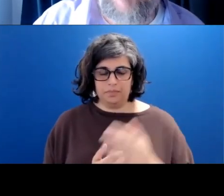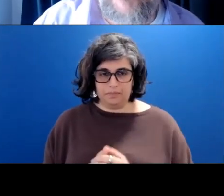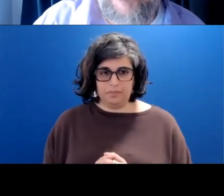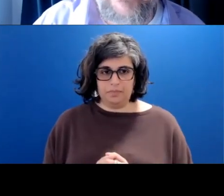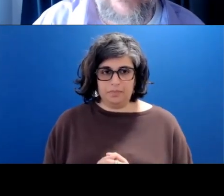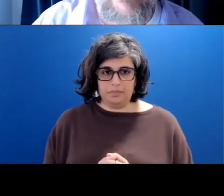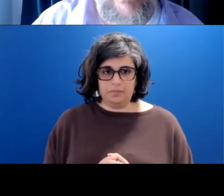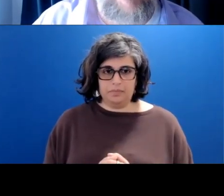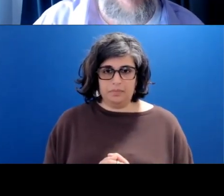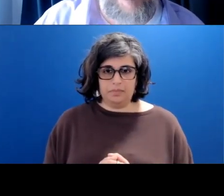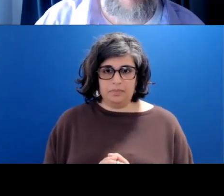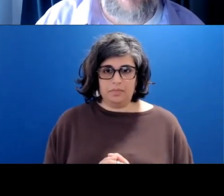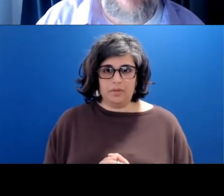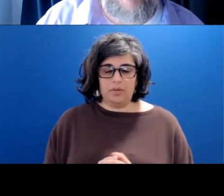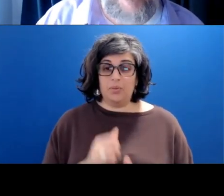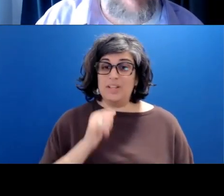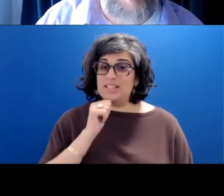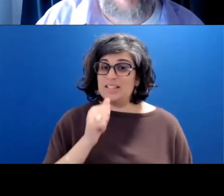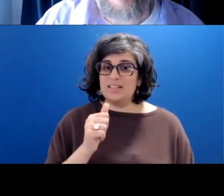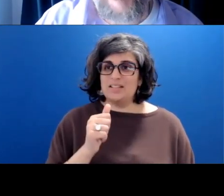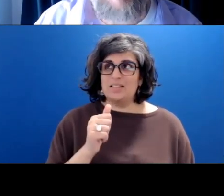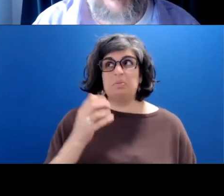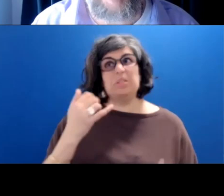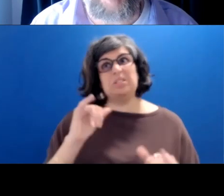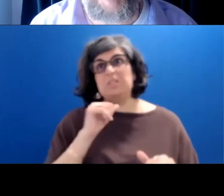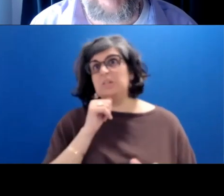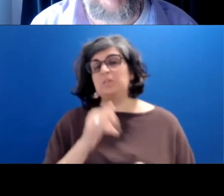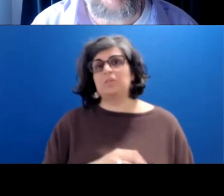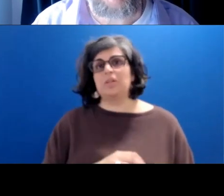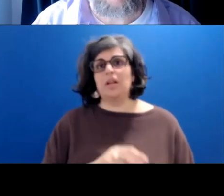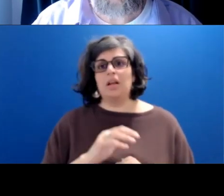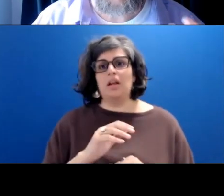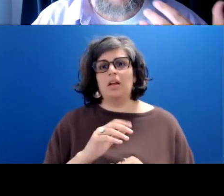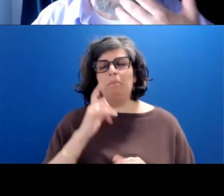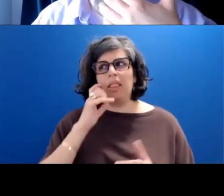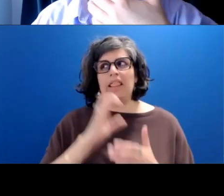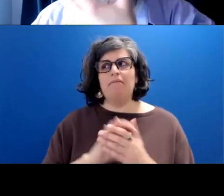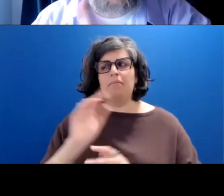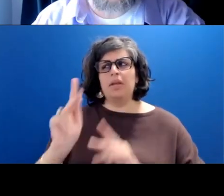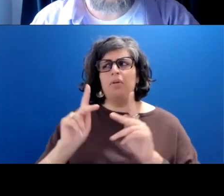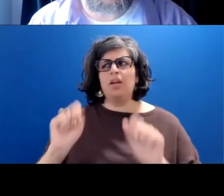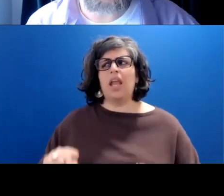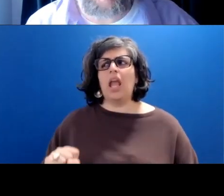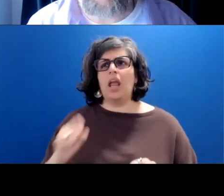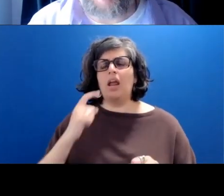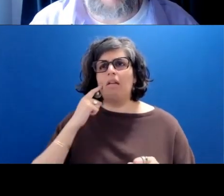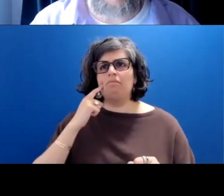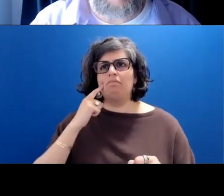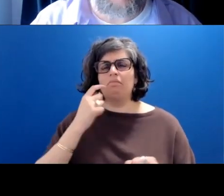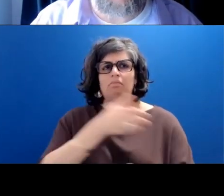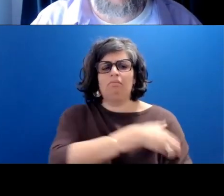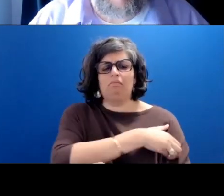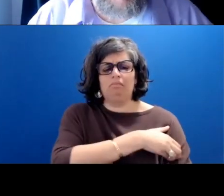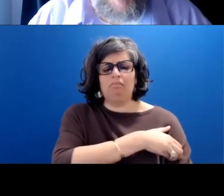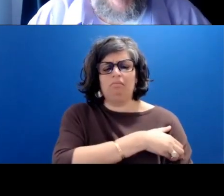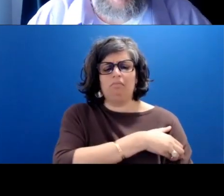and we don't still have a lot of belief that people can make choices. And that choice might be, you know, theirs to make,